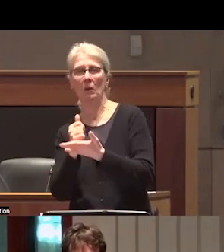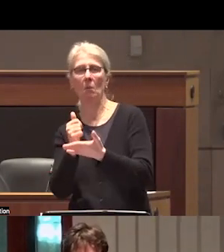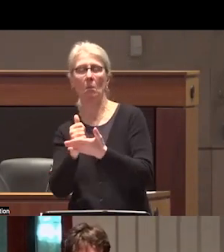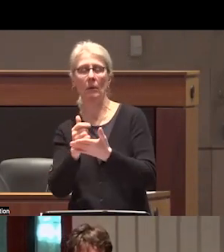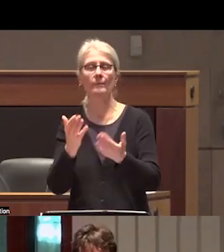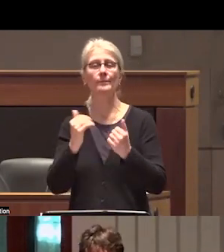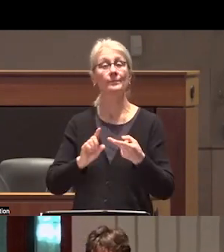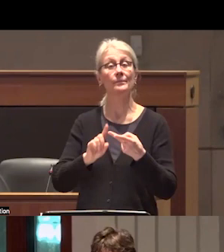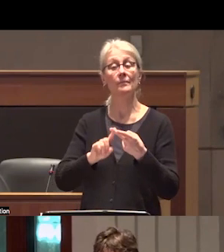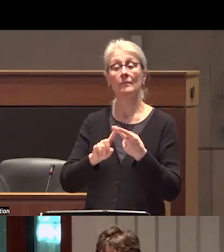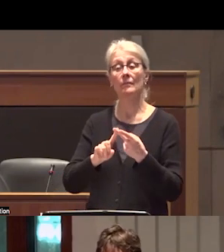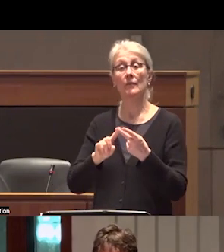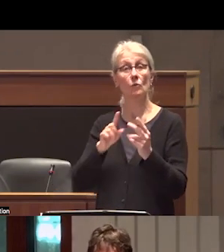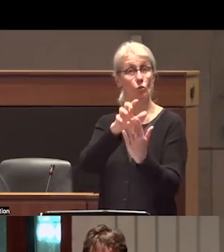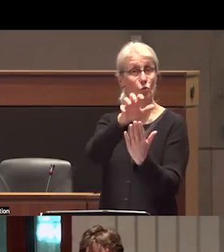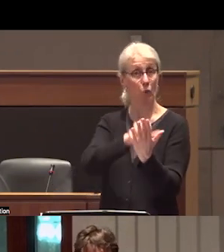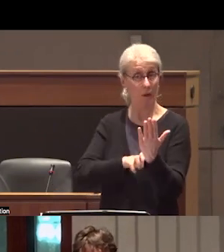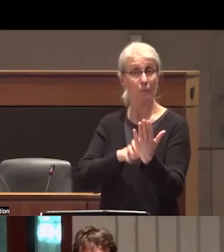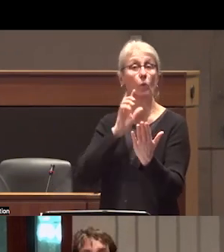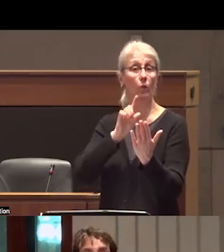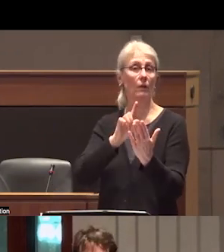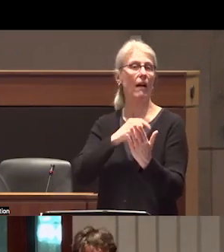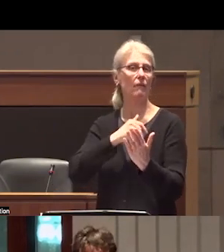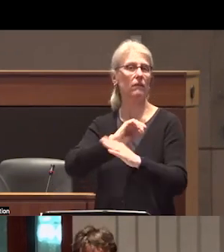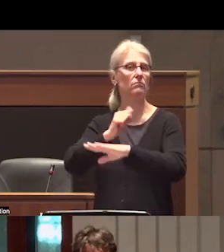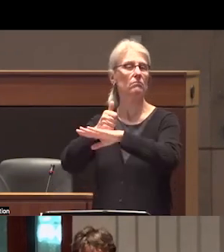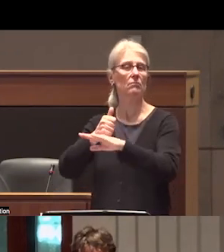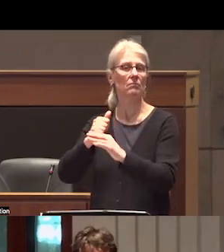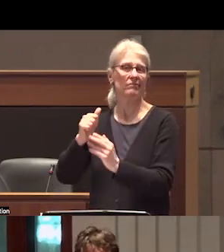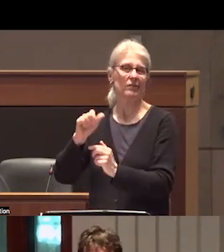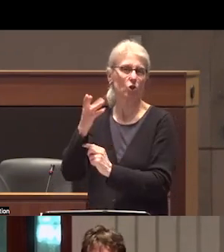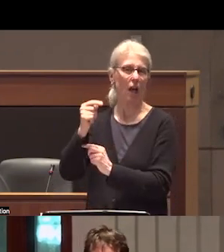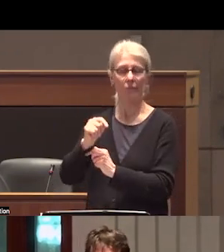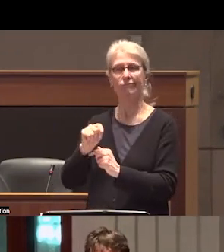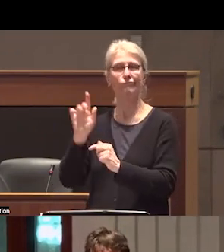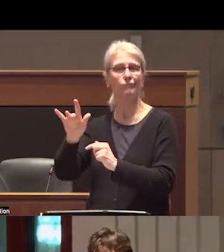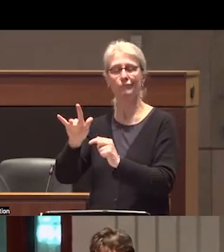to a live updated transcript in the chat this event is being recorded and links to the video